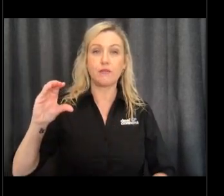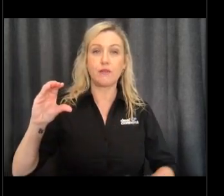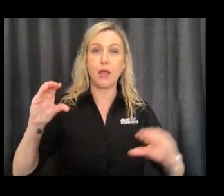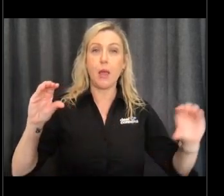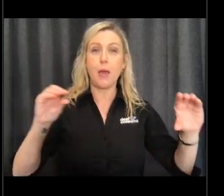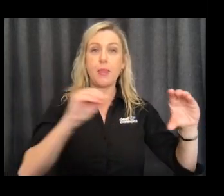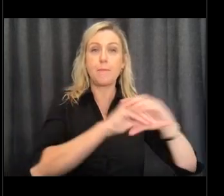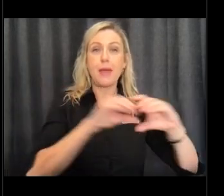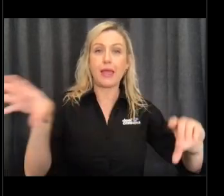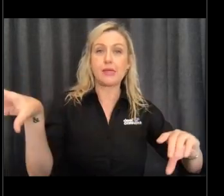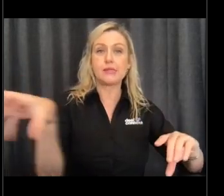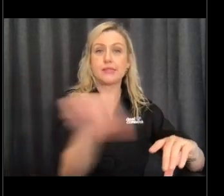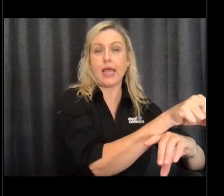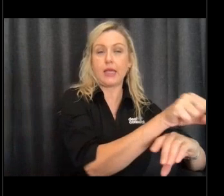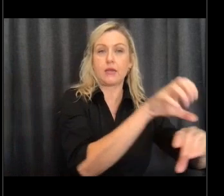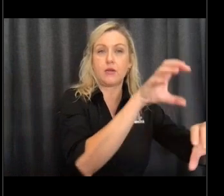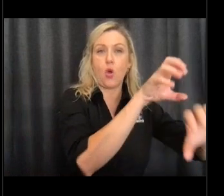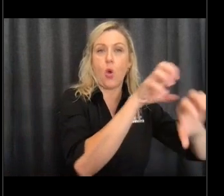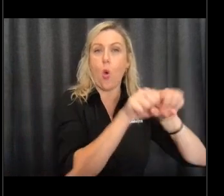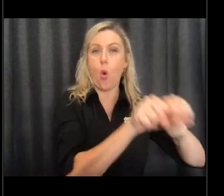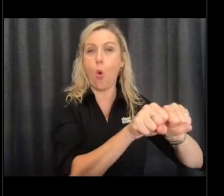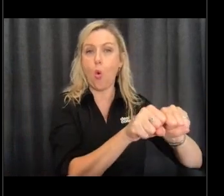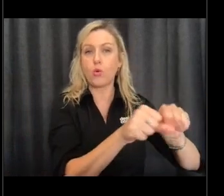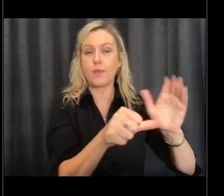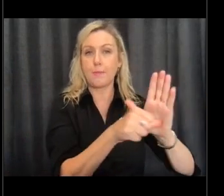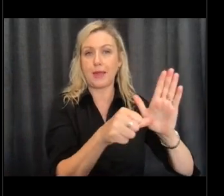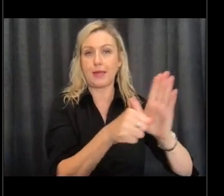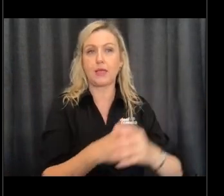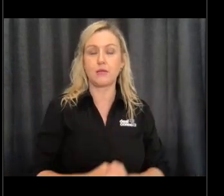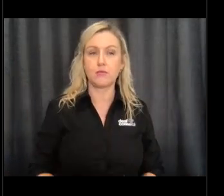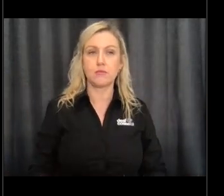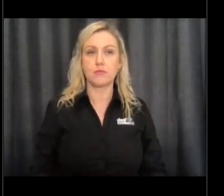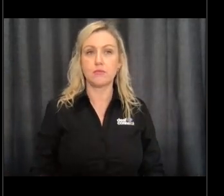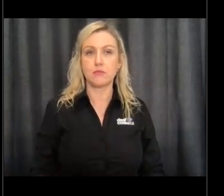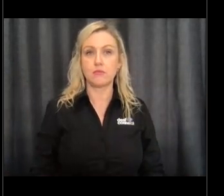You might have paid the mortgage out but it's not released and it's sitting on there.